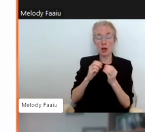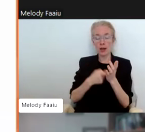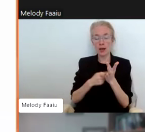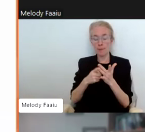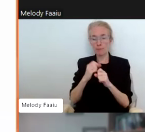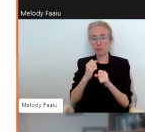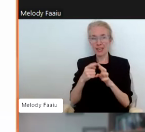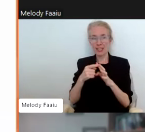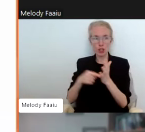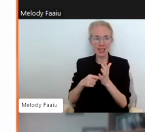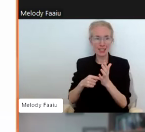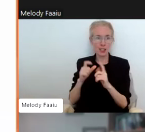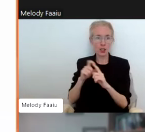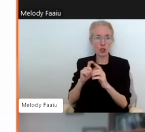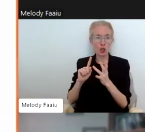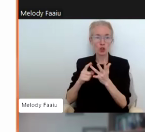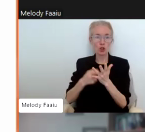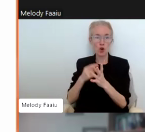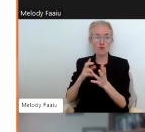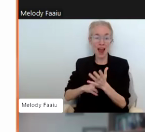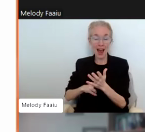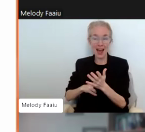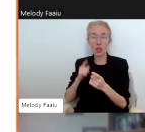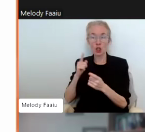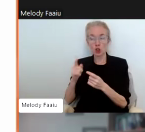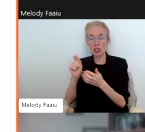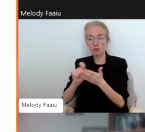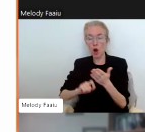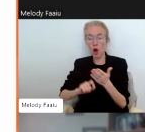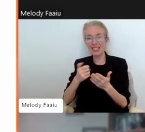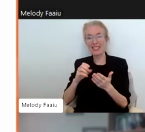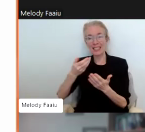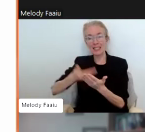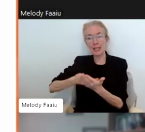we reviewed externally with Auckland Council, Wellington Council, Blind